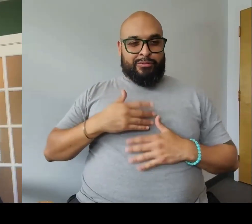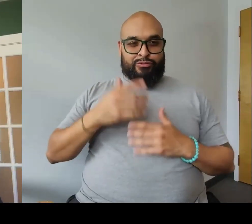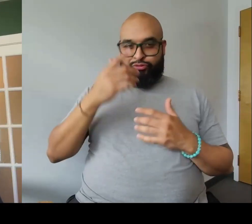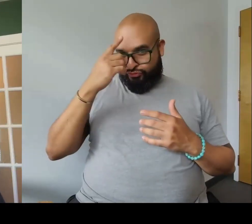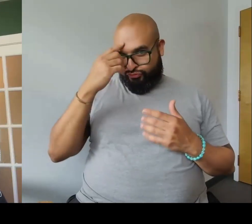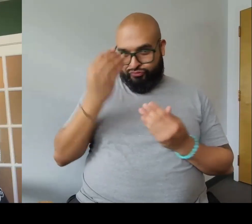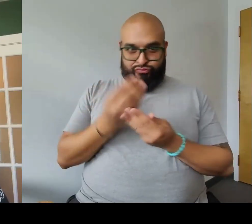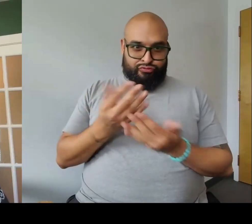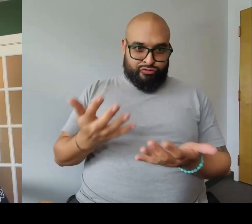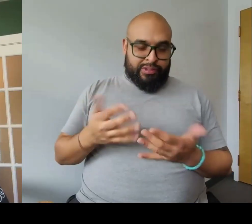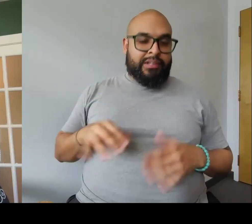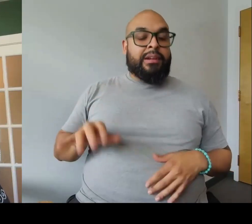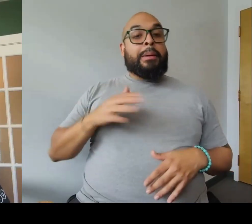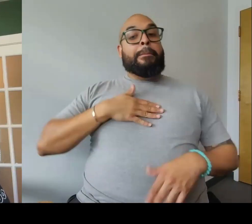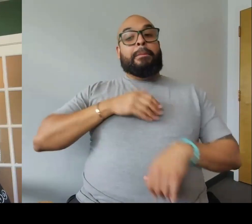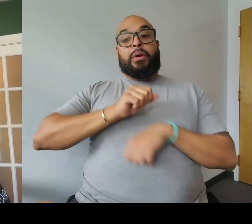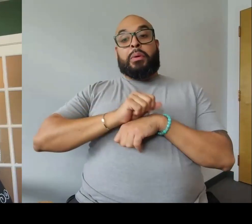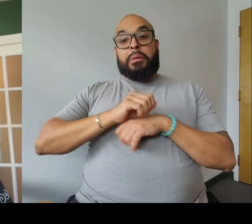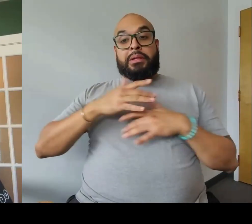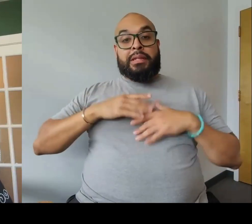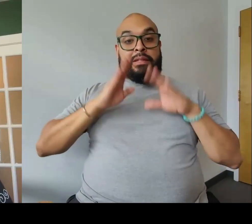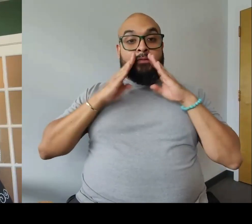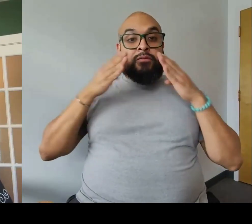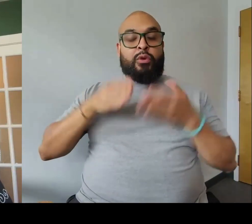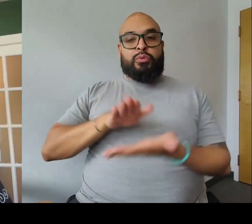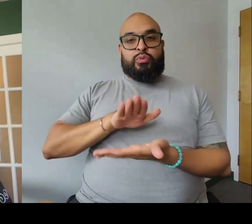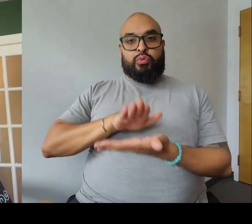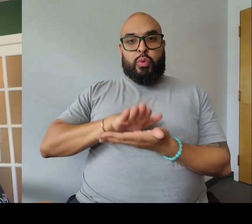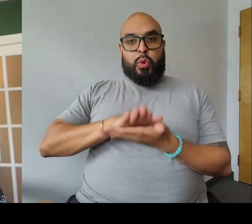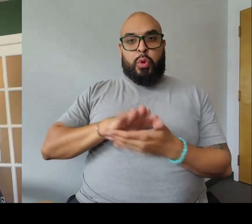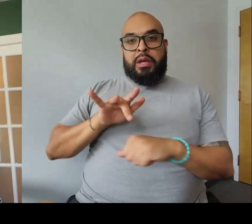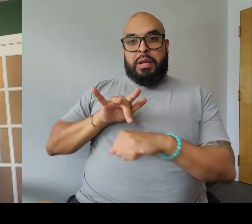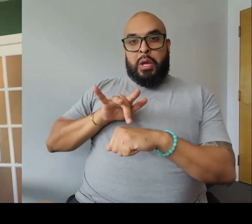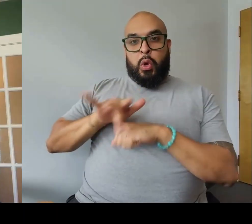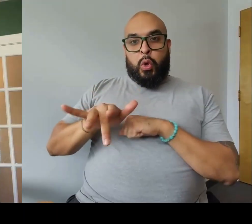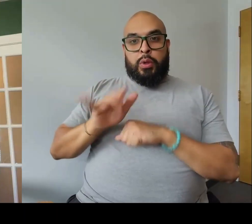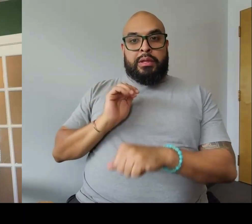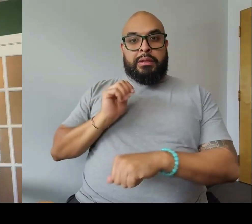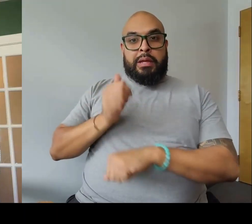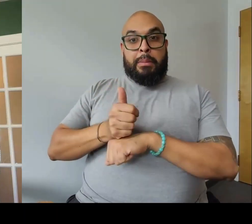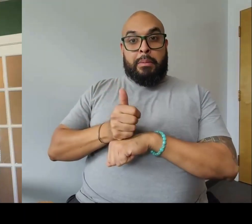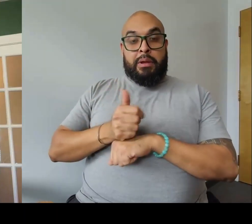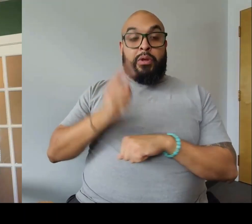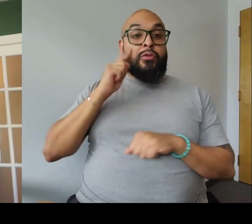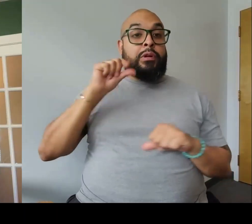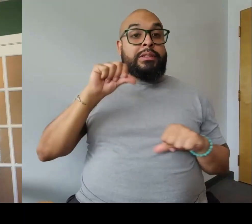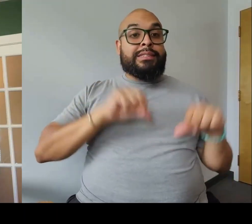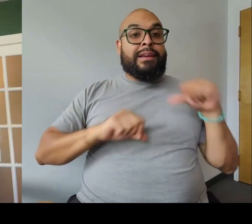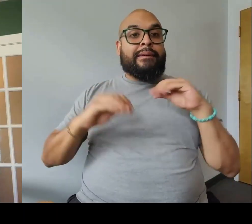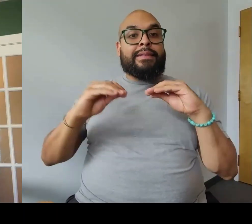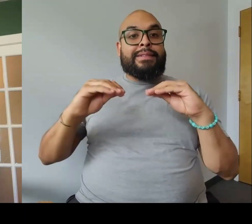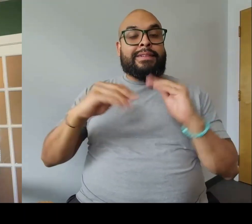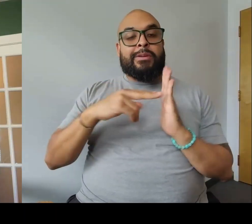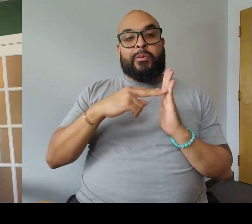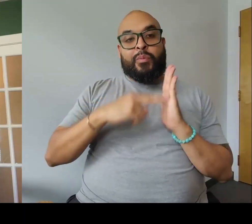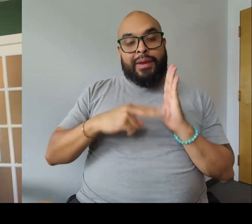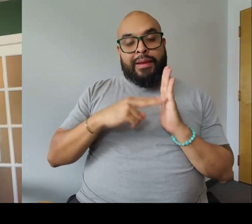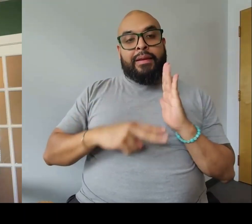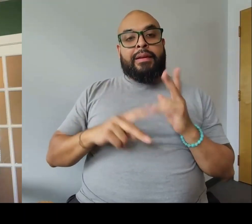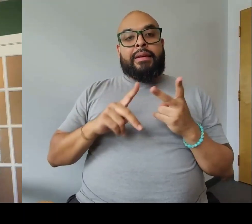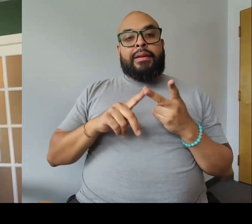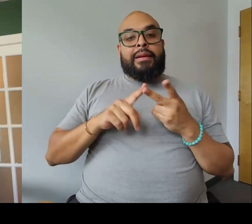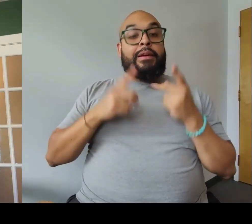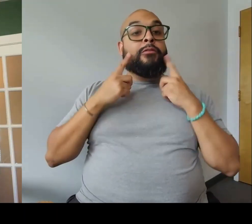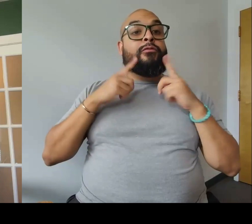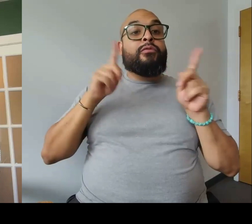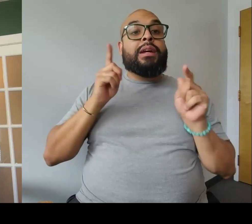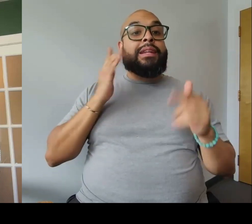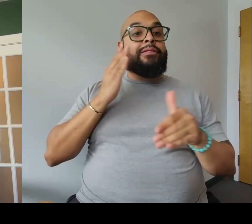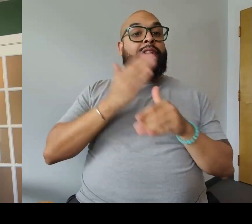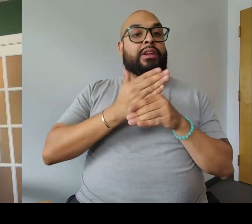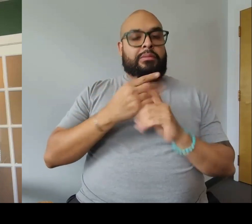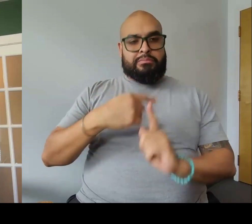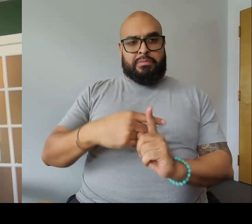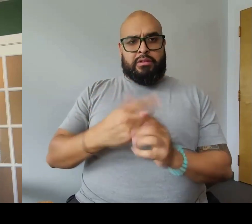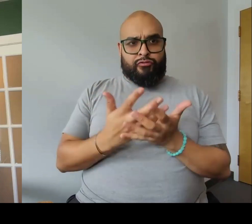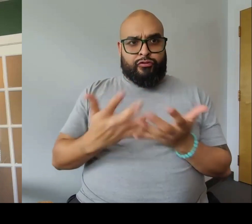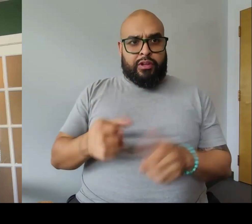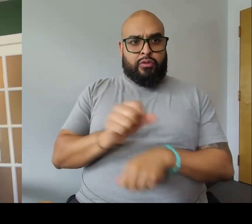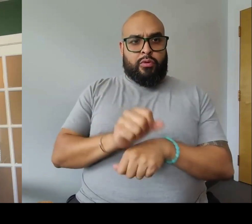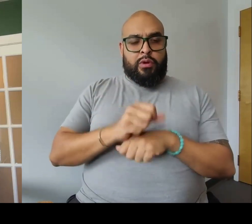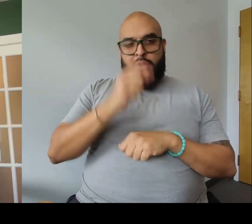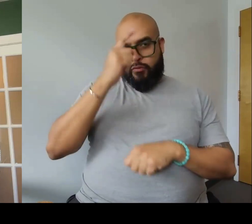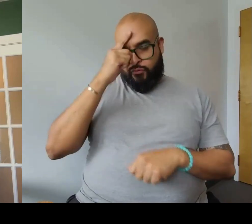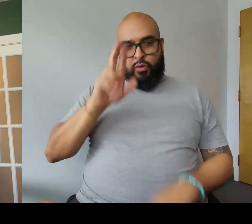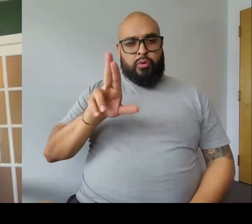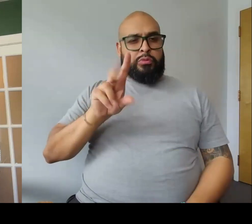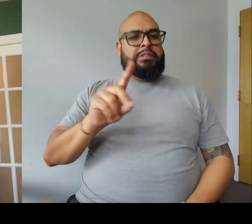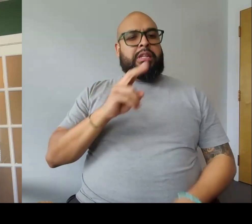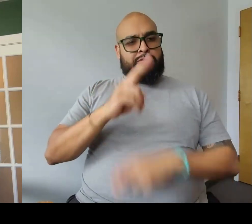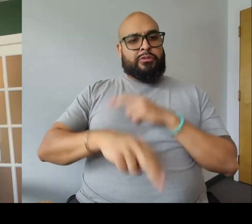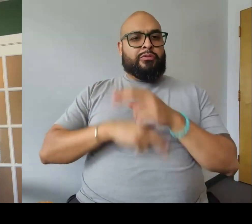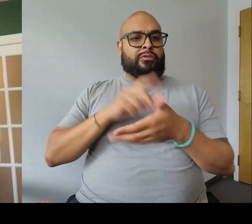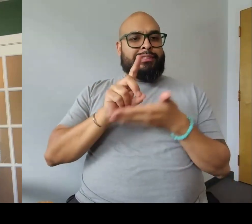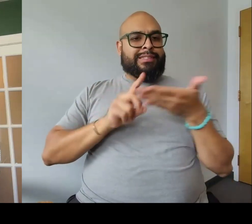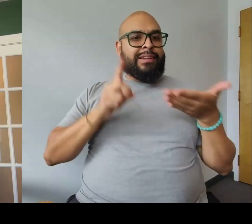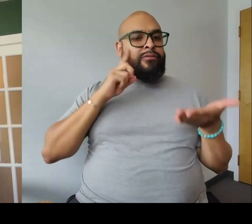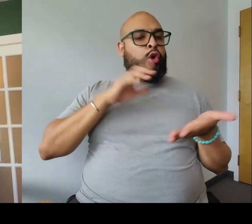A lot of my work is in schools, so early implementation of science of teaching reading, effective interventions, but I'm also doing a lot of work in universal design for learning in both K-12 and post-secondary.